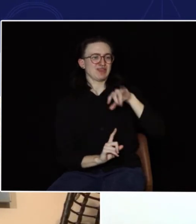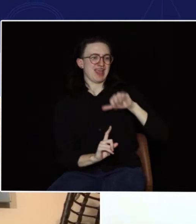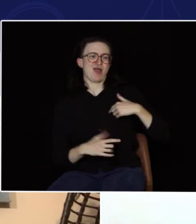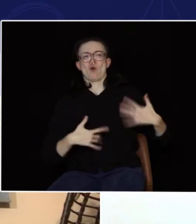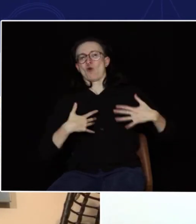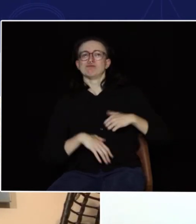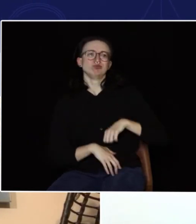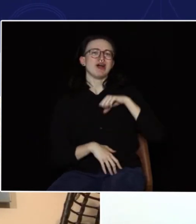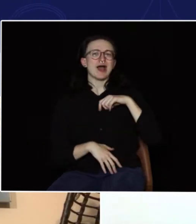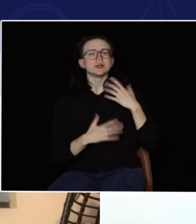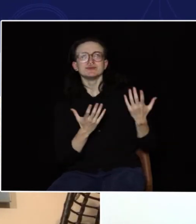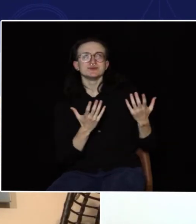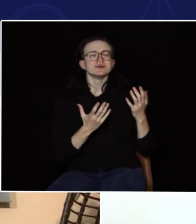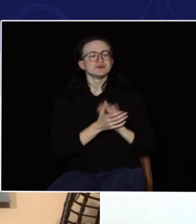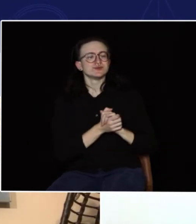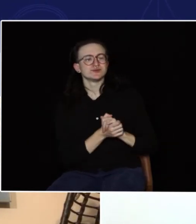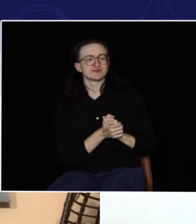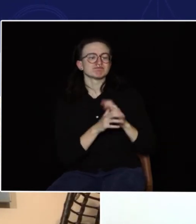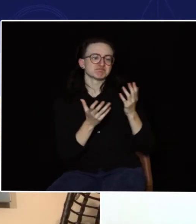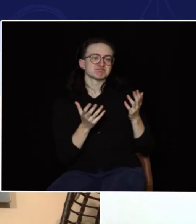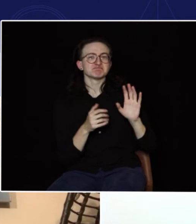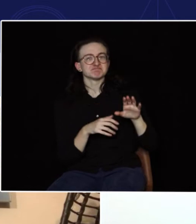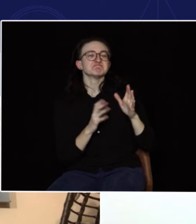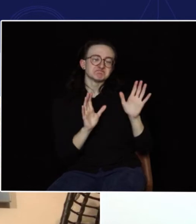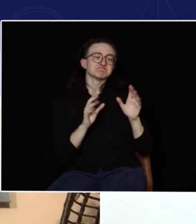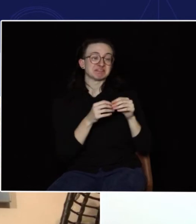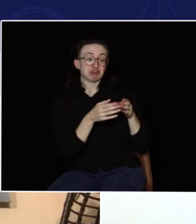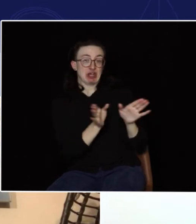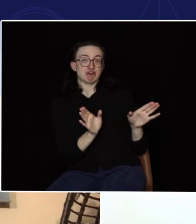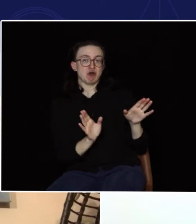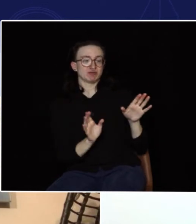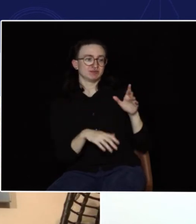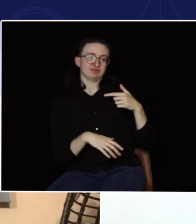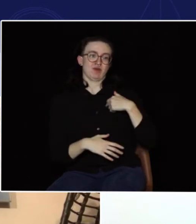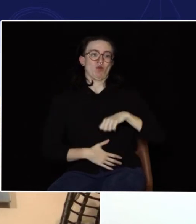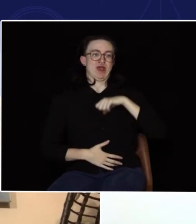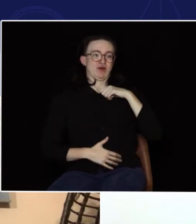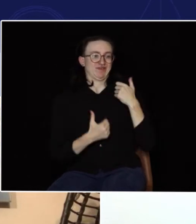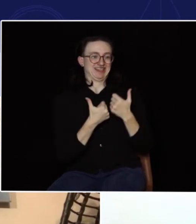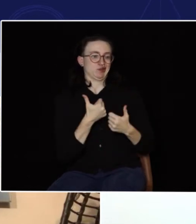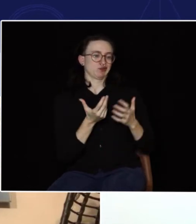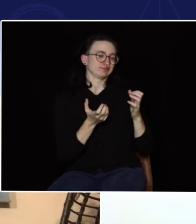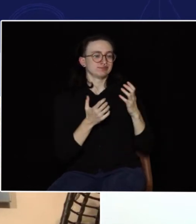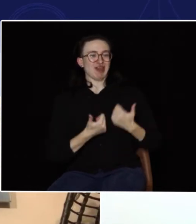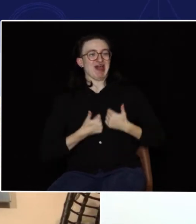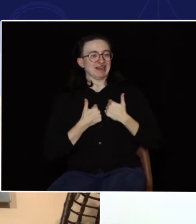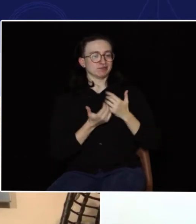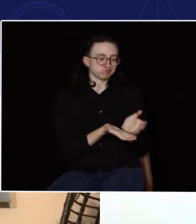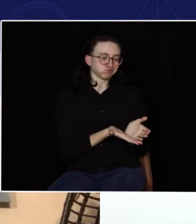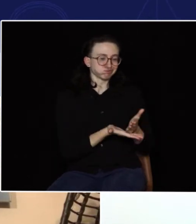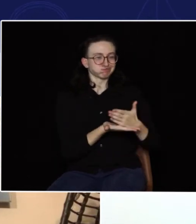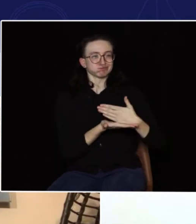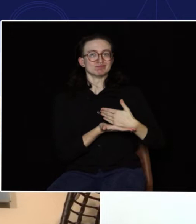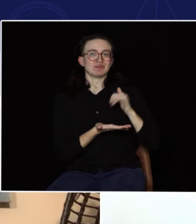I think... for me, I would say in general is, I’m proud of each phase I’ve gone through.